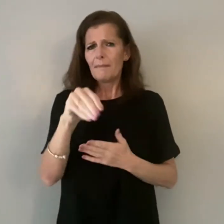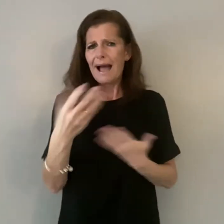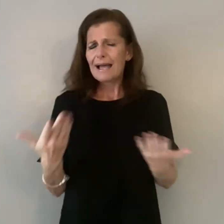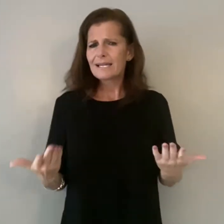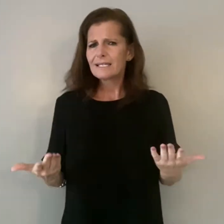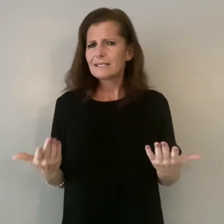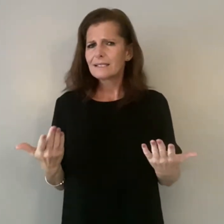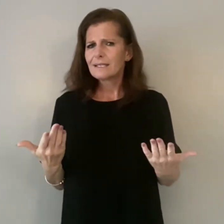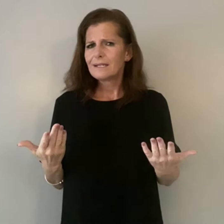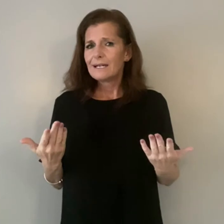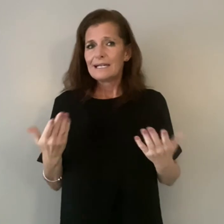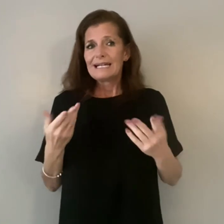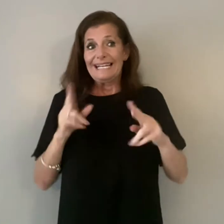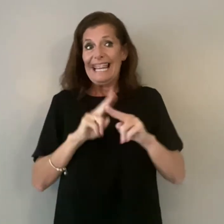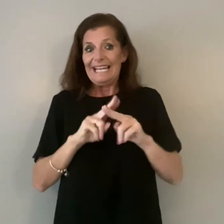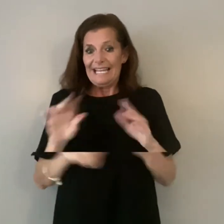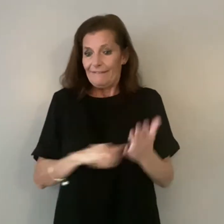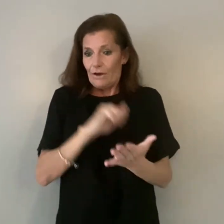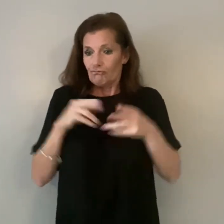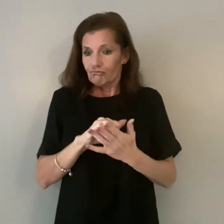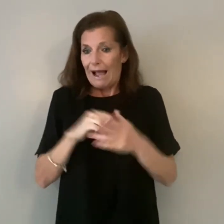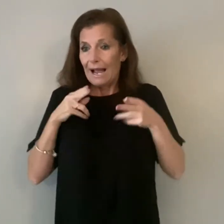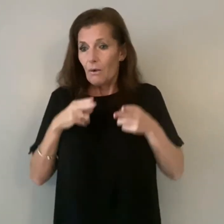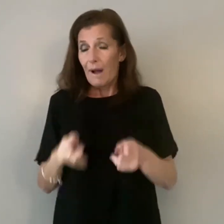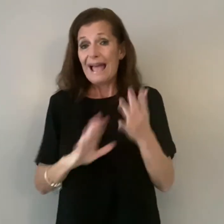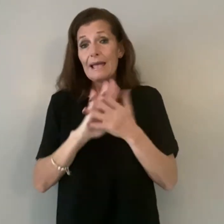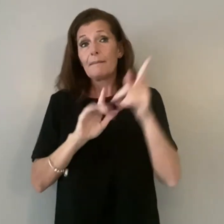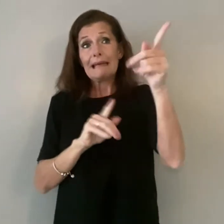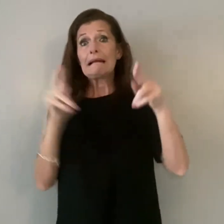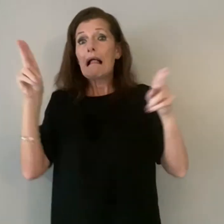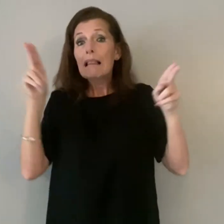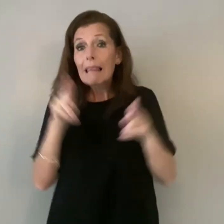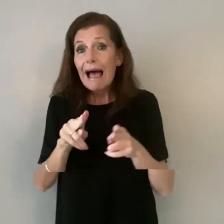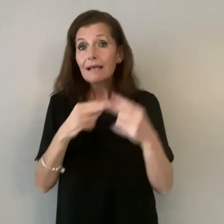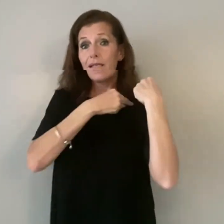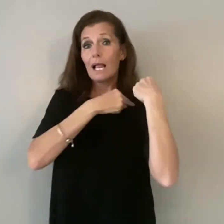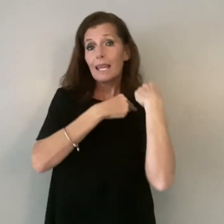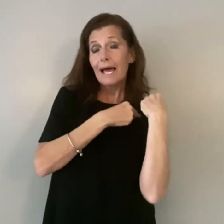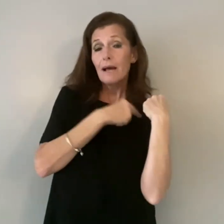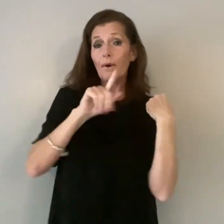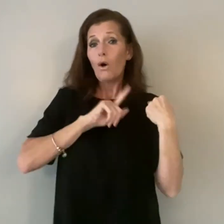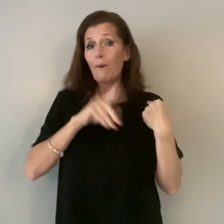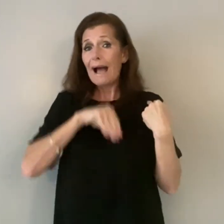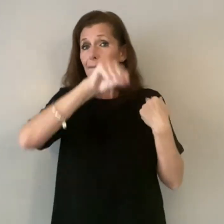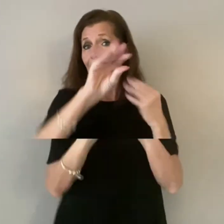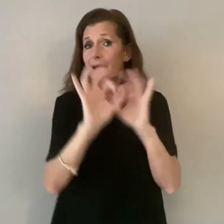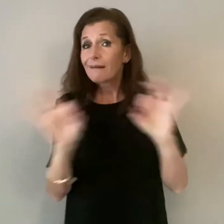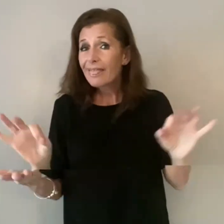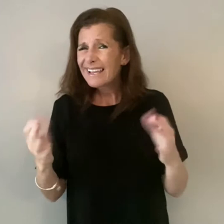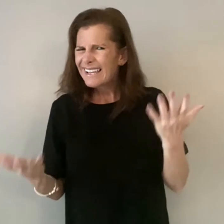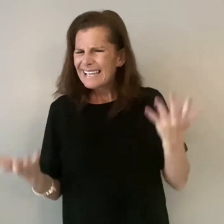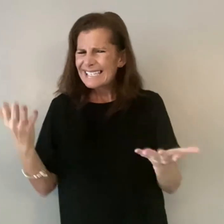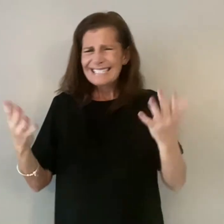those checks and balances weren't done in a certain way, does that make them less liable? It's so difficult,